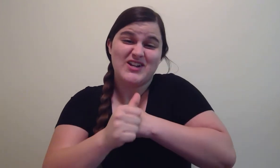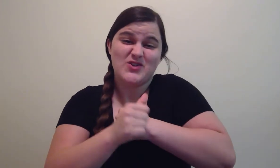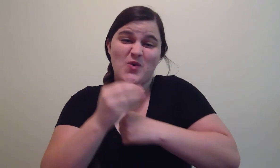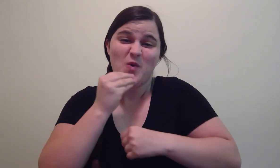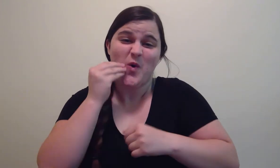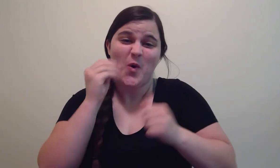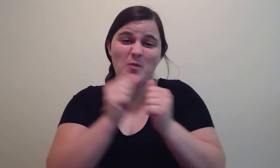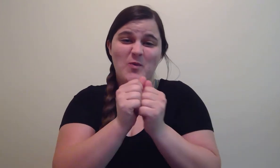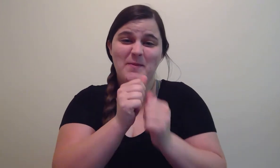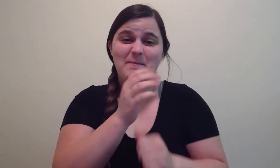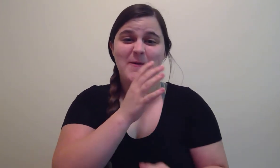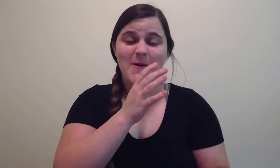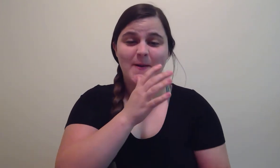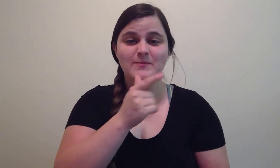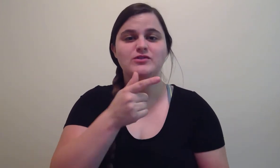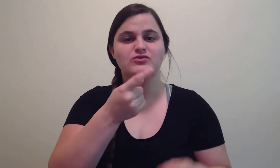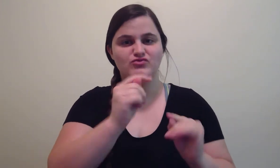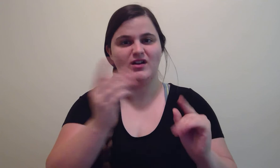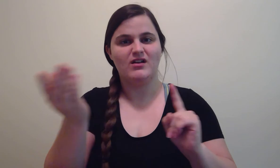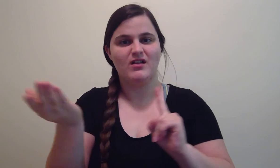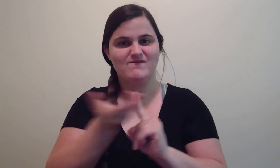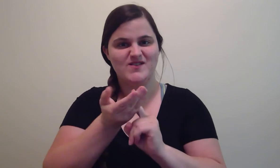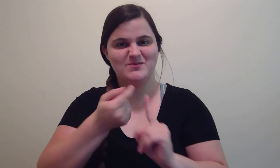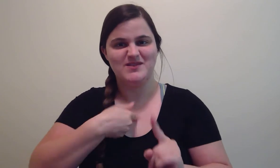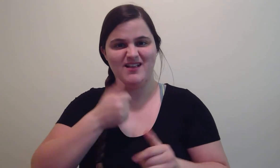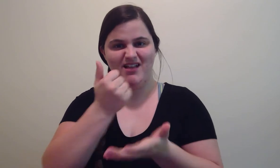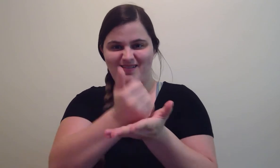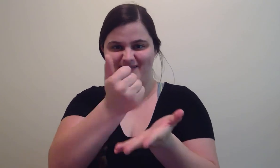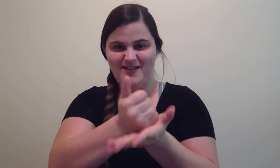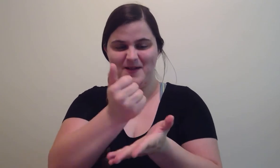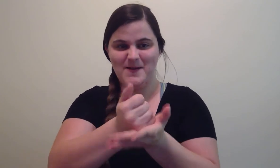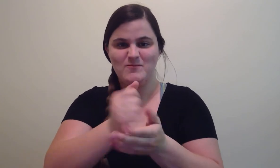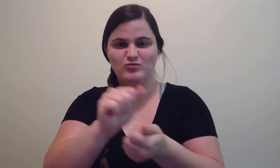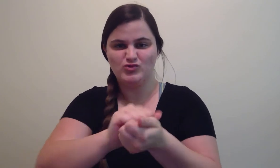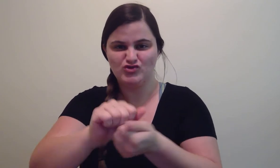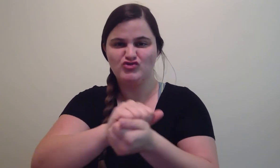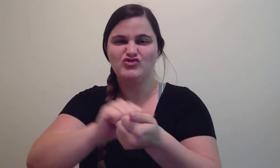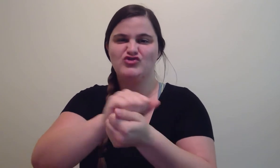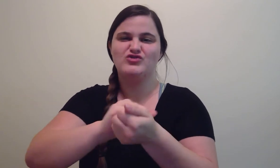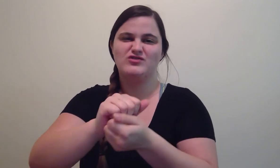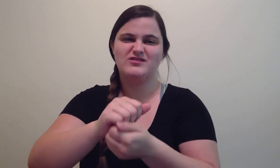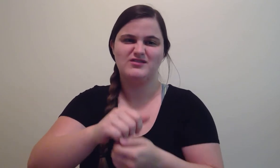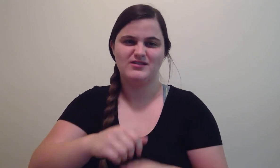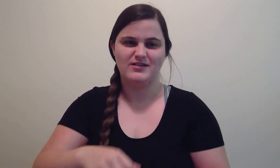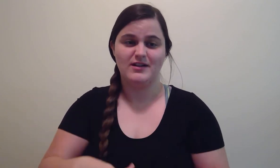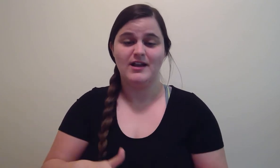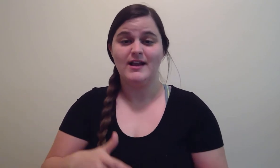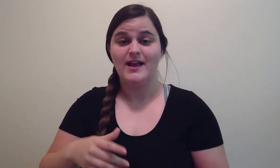And the danger of being home alone with her was that she'd recruit to help her wash or dust or vacuum,